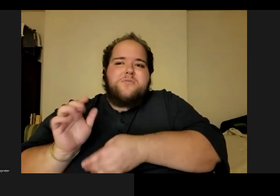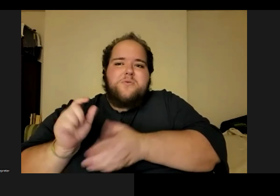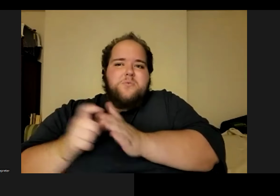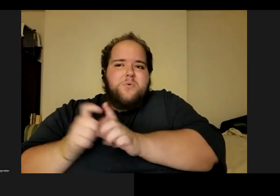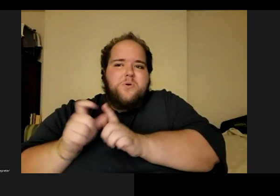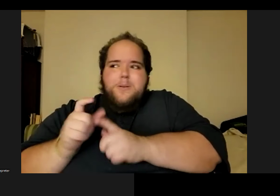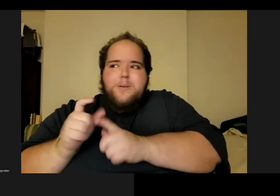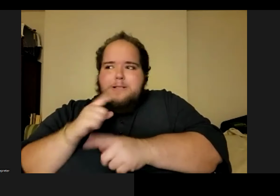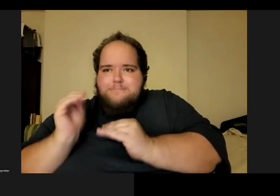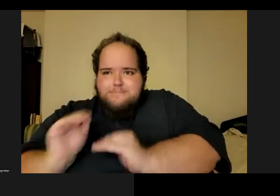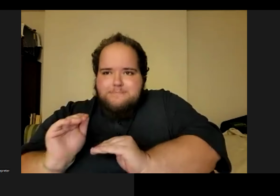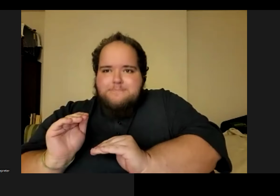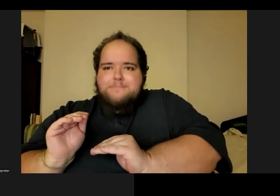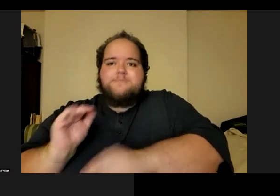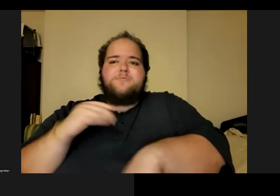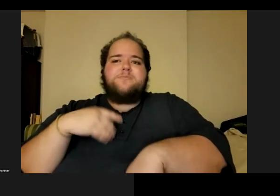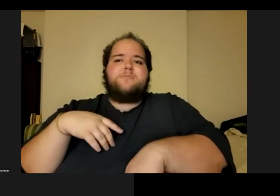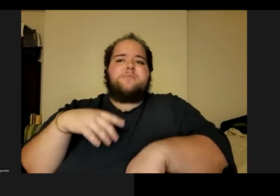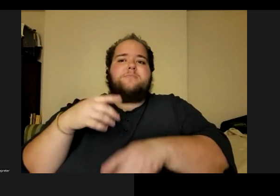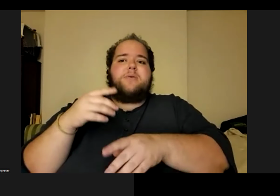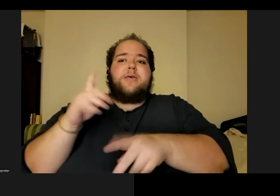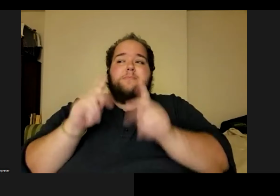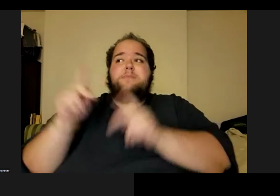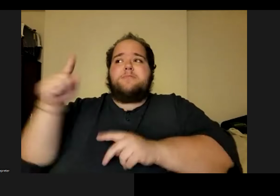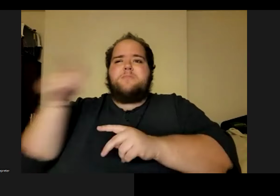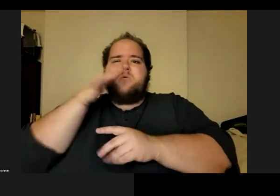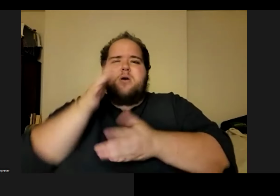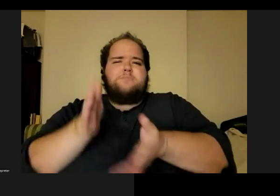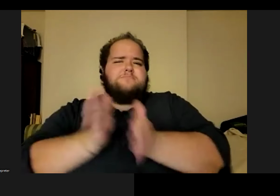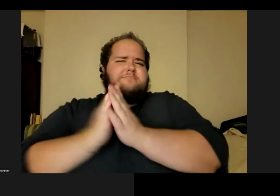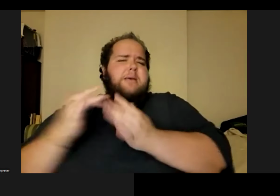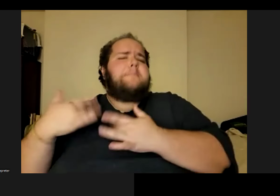People will ask you for any length. I find typically people ask for 250 words.